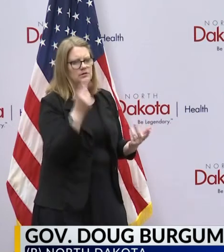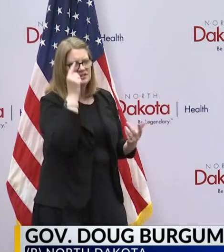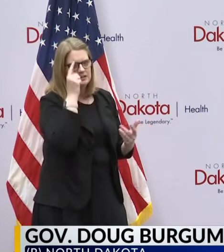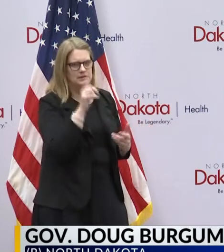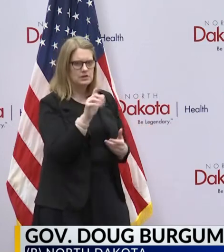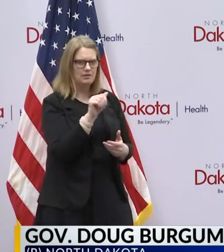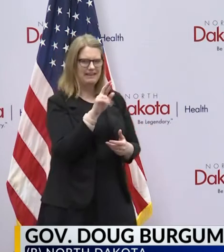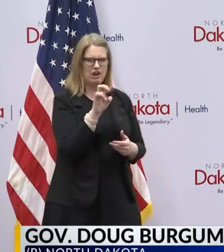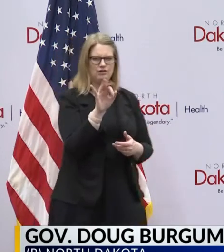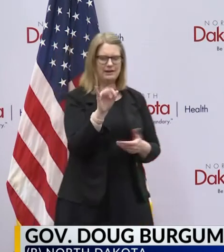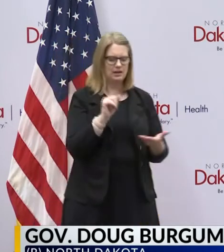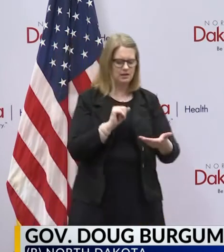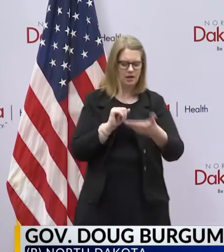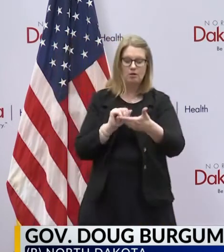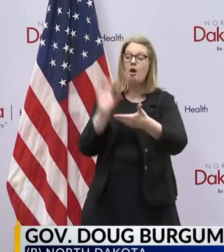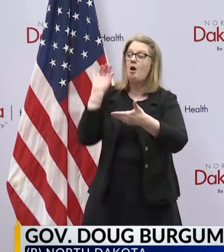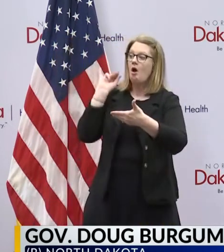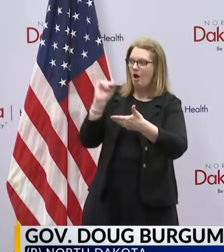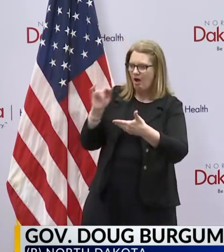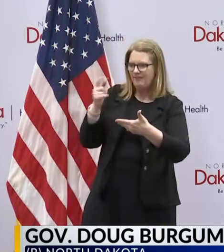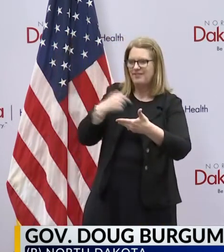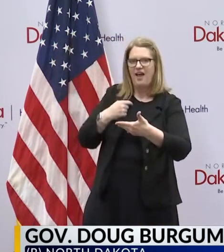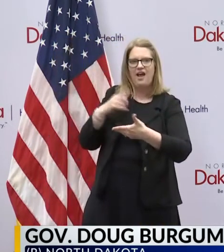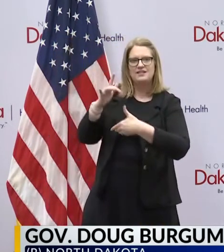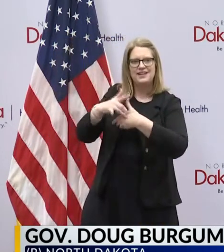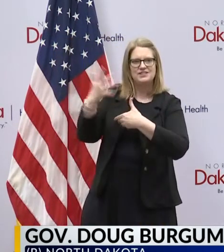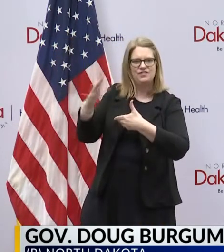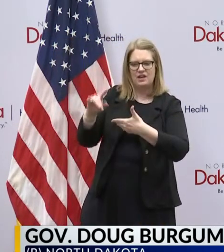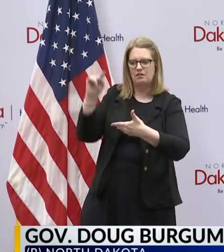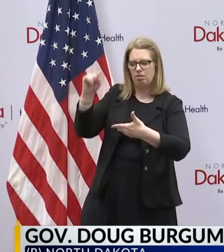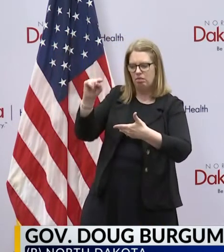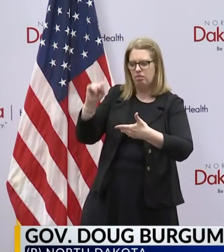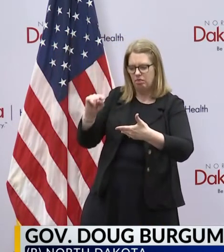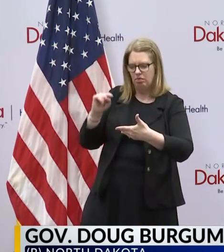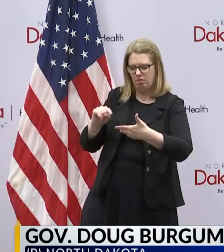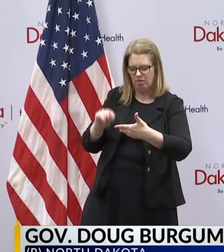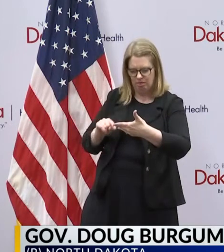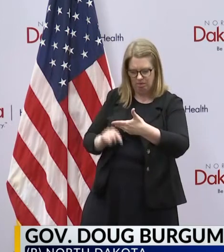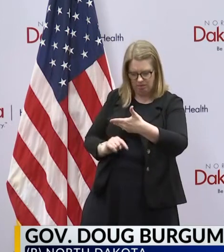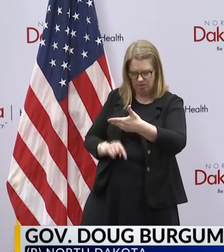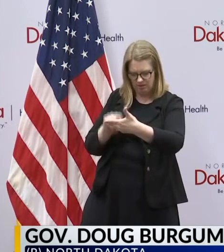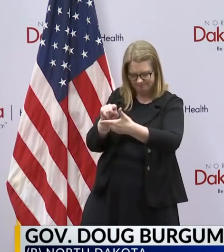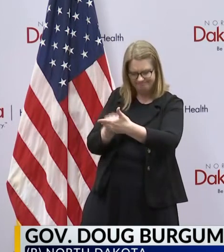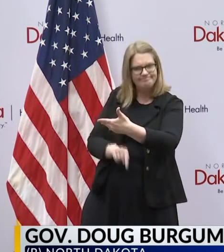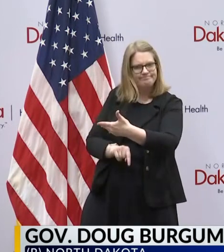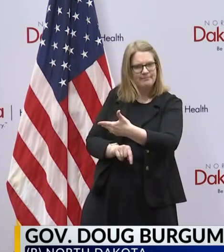HAVE BEEN OVER THE LAST 10 TO 14 DAYS, AND THIS -- THINK OF IT AS CARE 19 DIARY AS A MEMORY TO HELP YOU REMEMBER THE PLACES